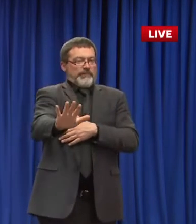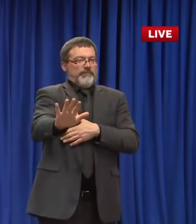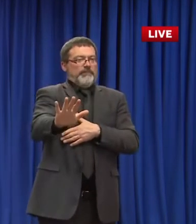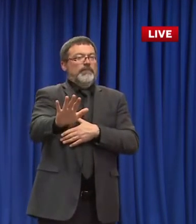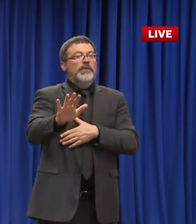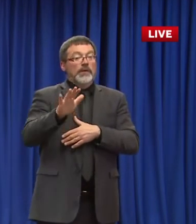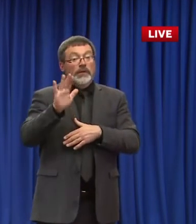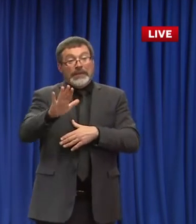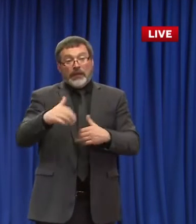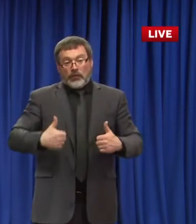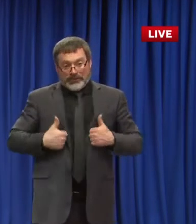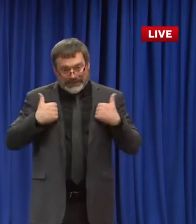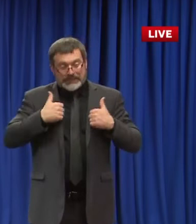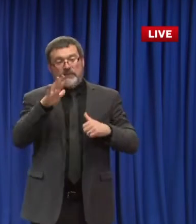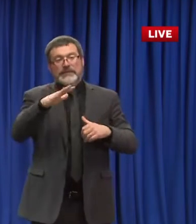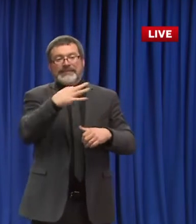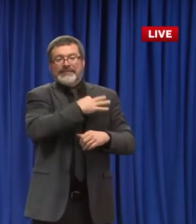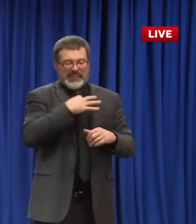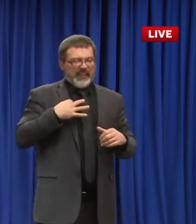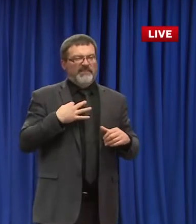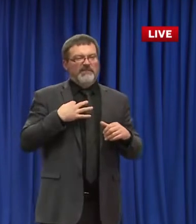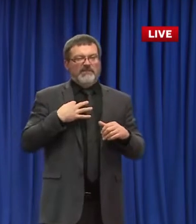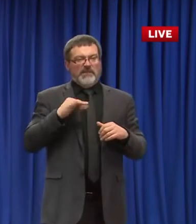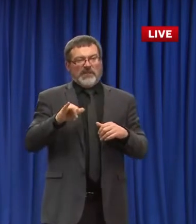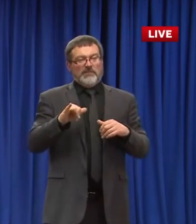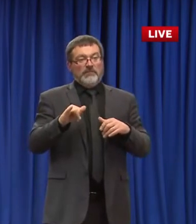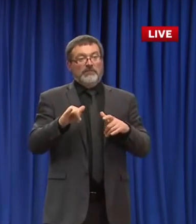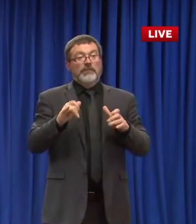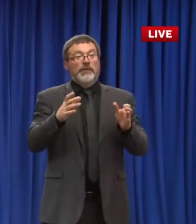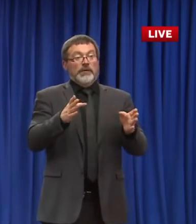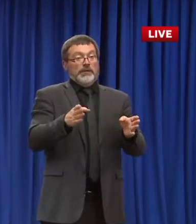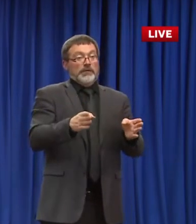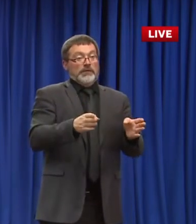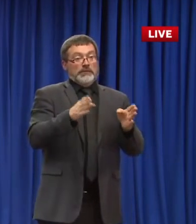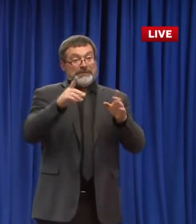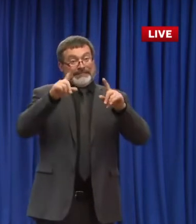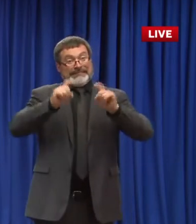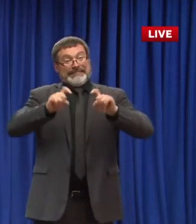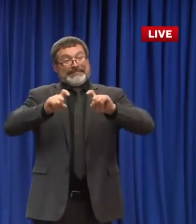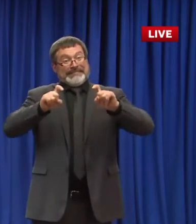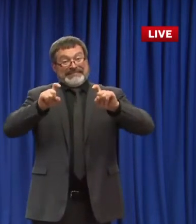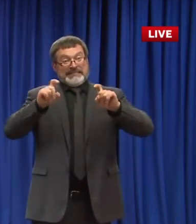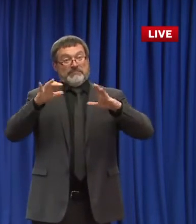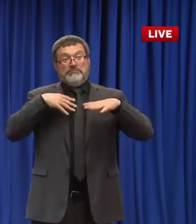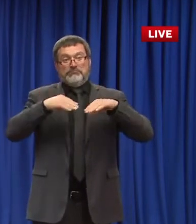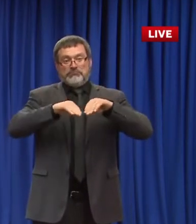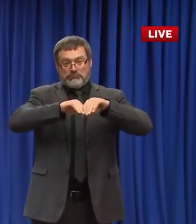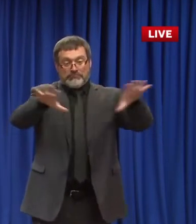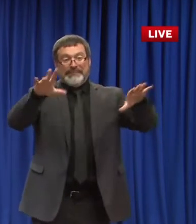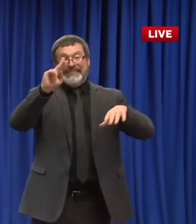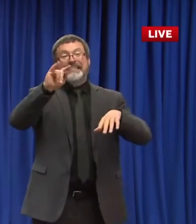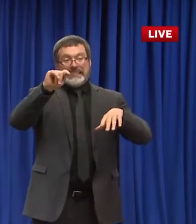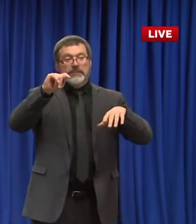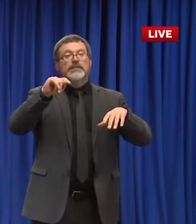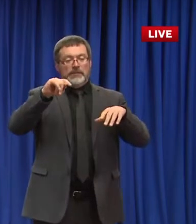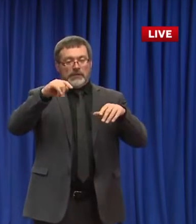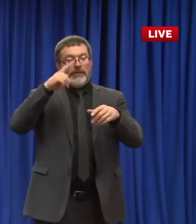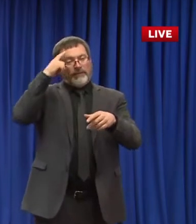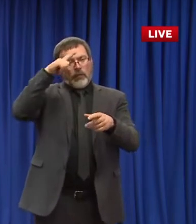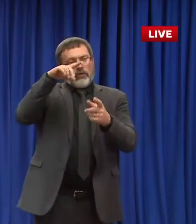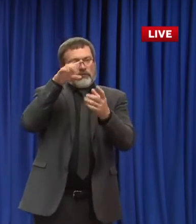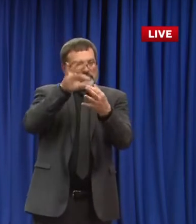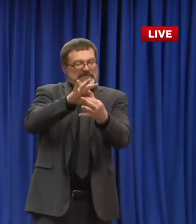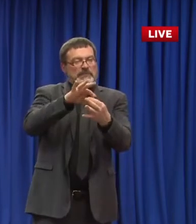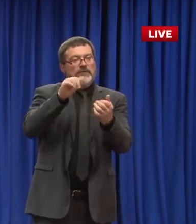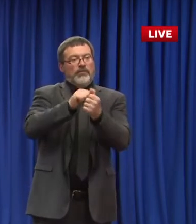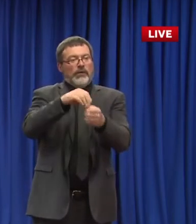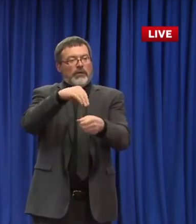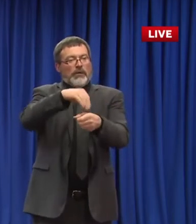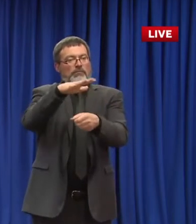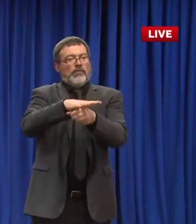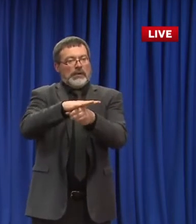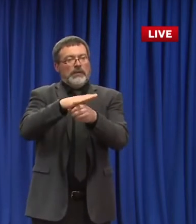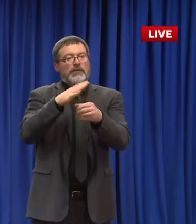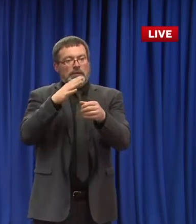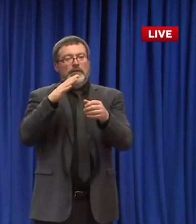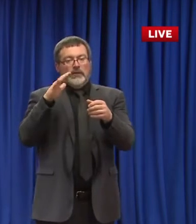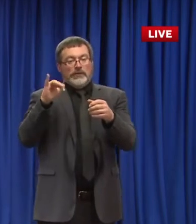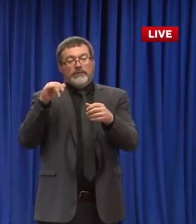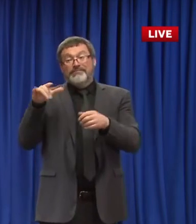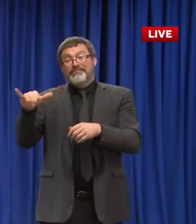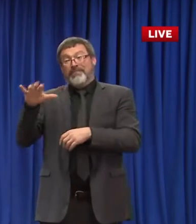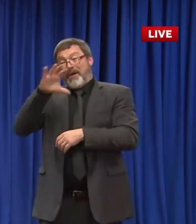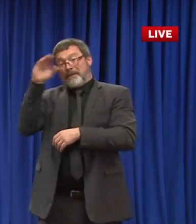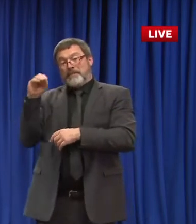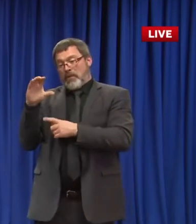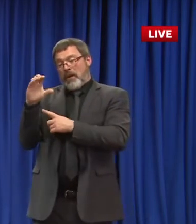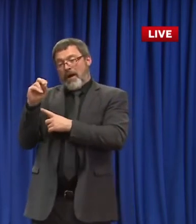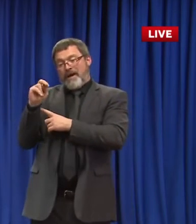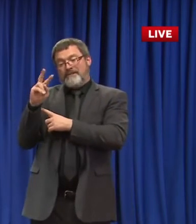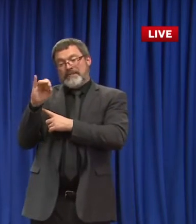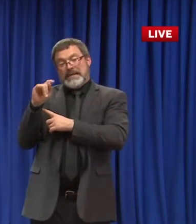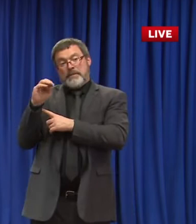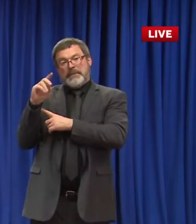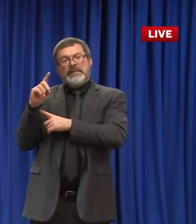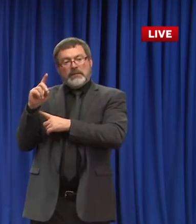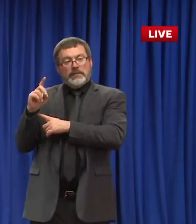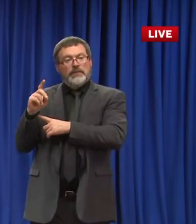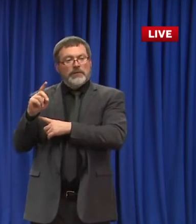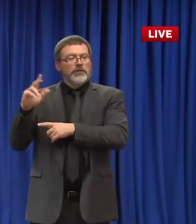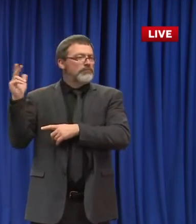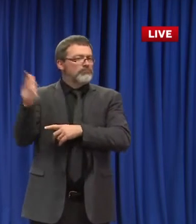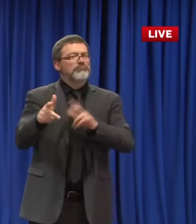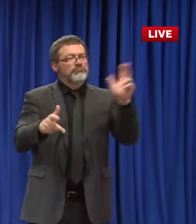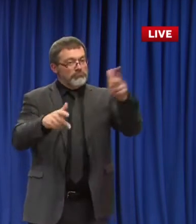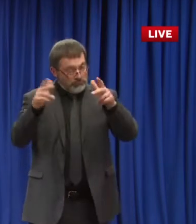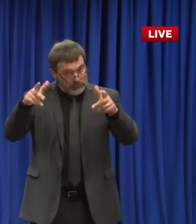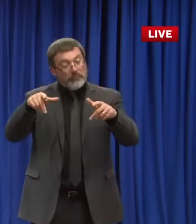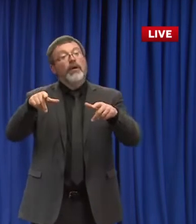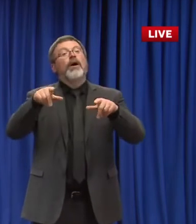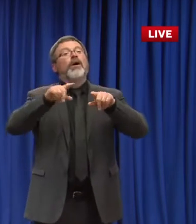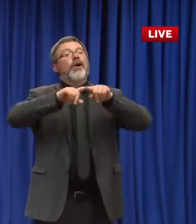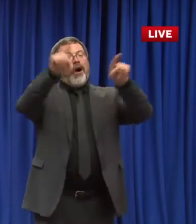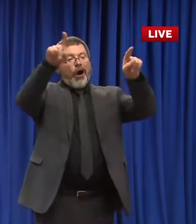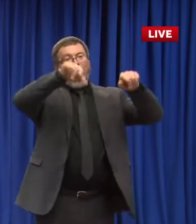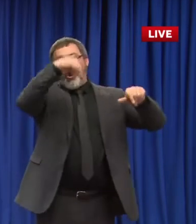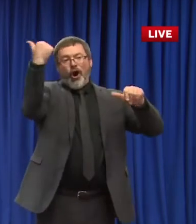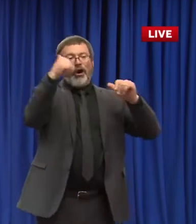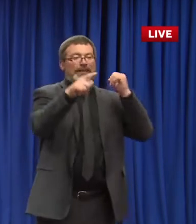NEW HAMPSHIRE ABOUT 75 AND THOSE STAFF OUR TESTING THAT WE’VE BEEN DOING CLUSTER TESTING AND AND THE WIDESPREAD TESTING CONVENIENT HAD MD HAD BEEN DOING THEY WERE DOING ASSISTED